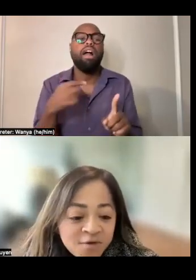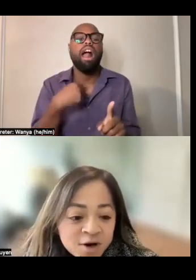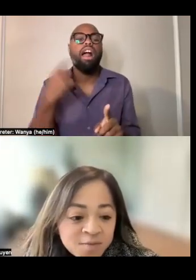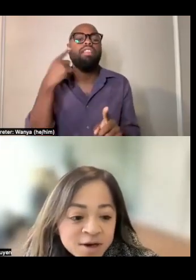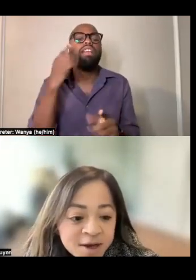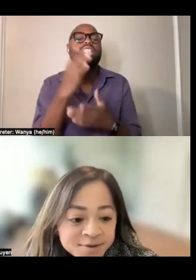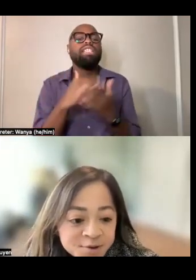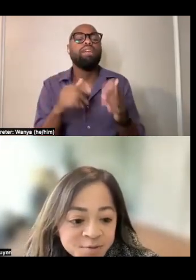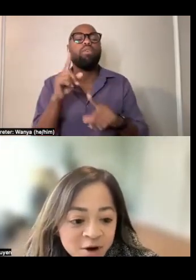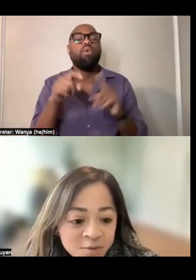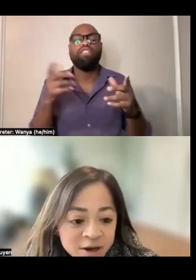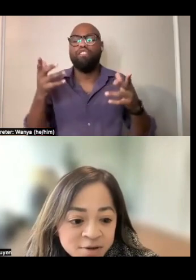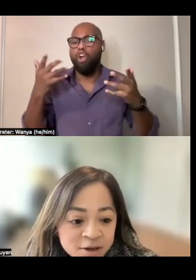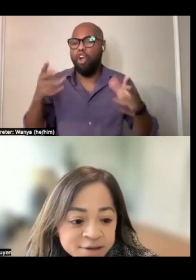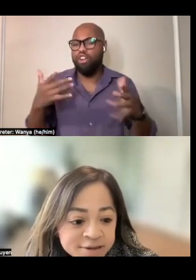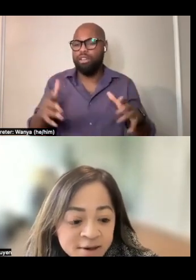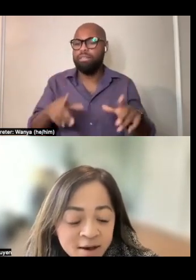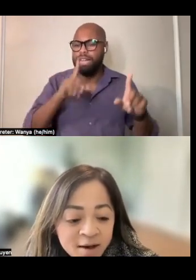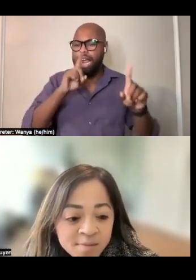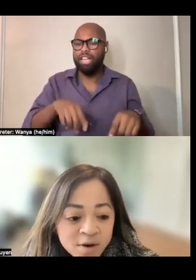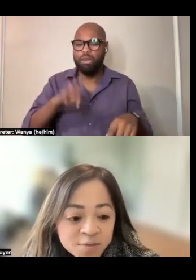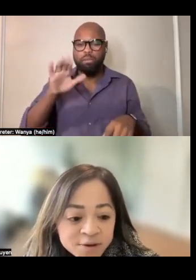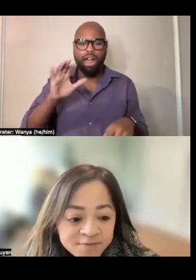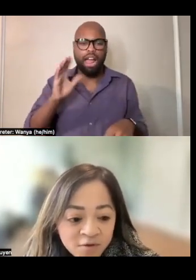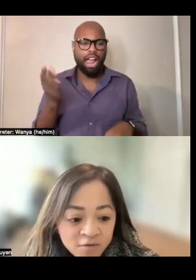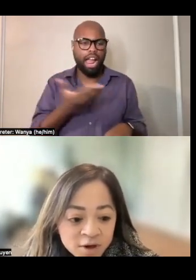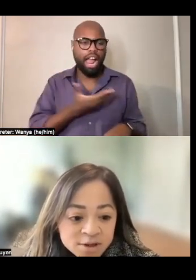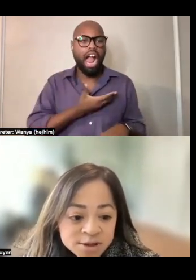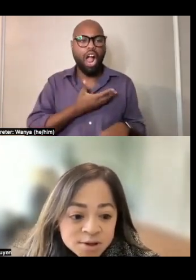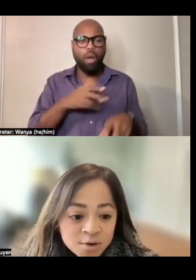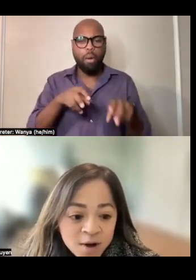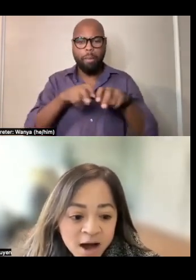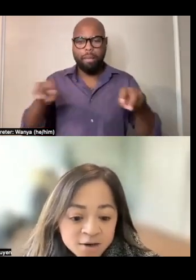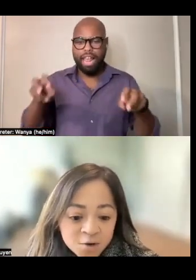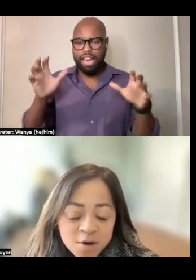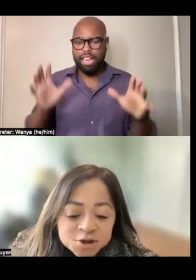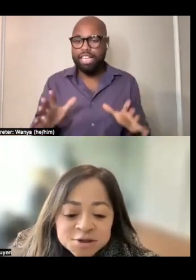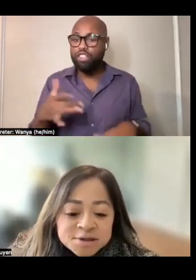already been answered by our panelists. But please feel free to add your questions